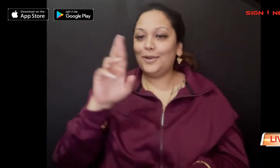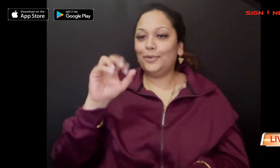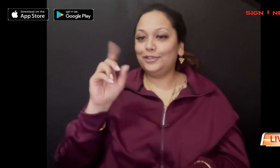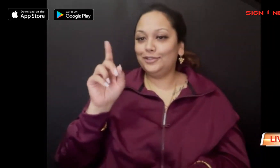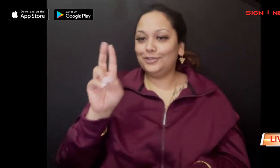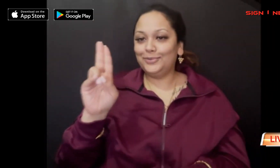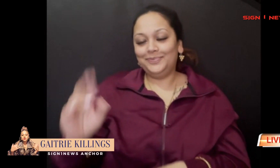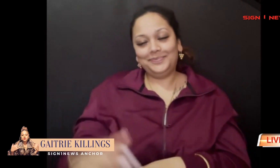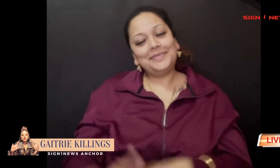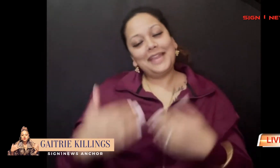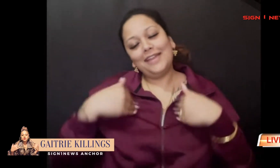Have a great day.